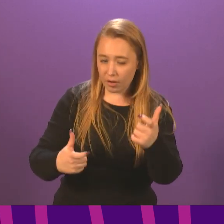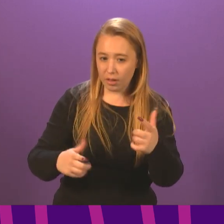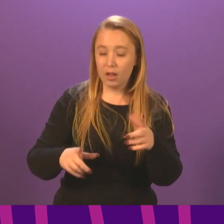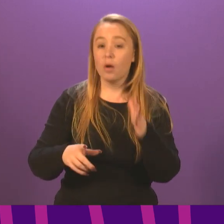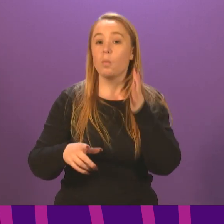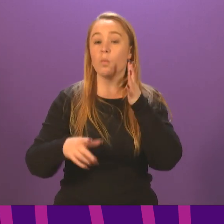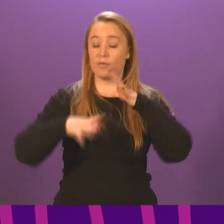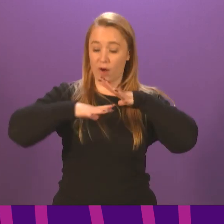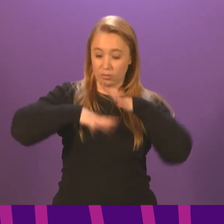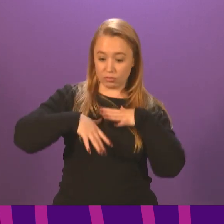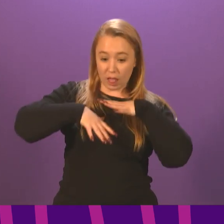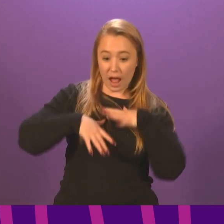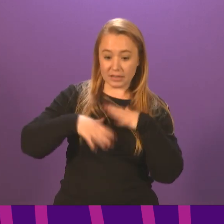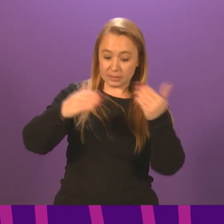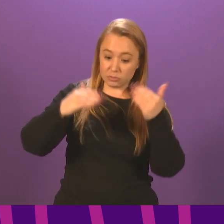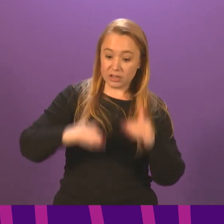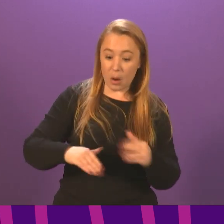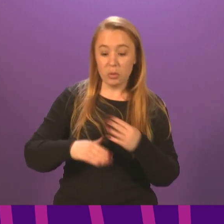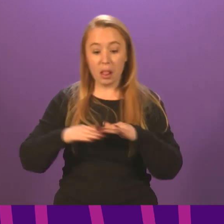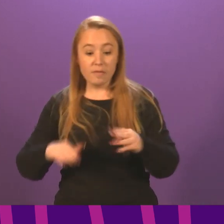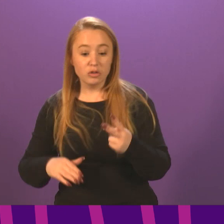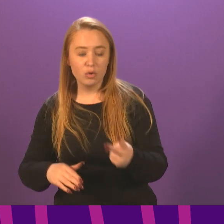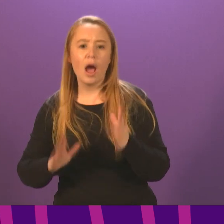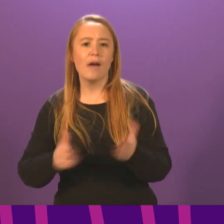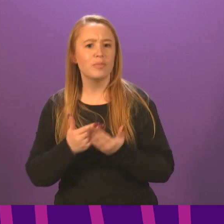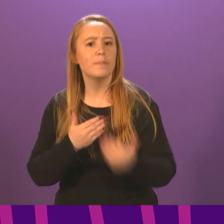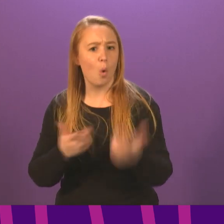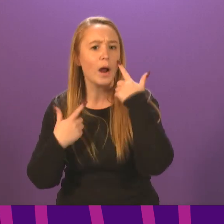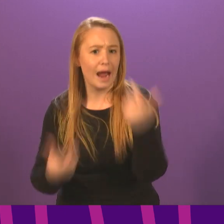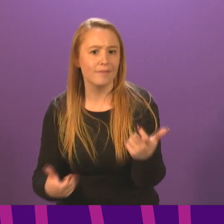ease, not less.